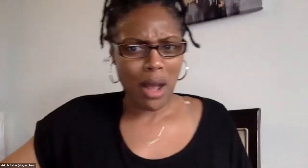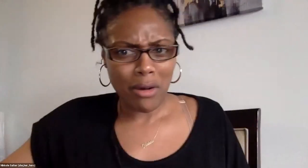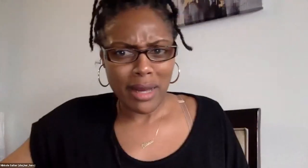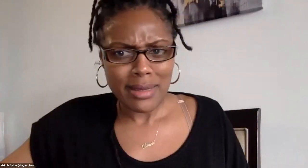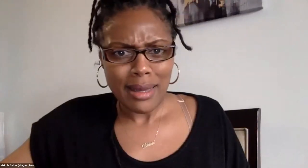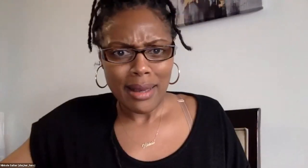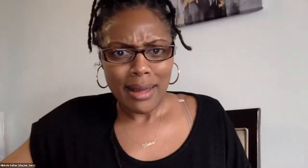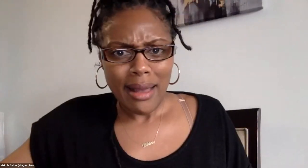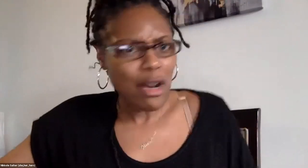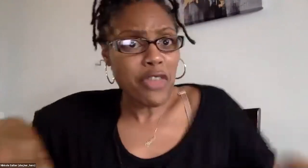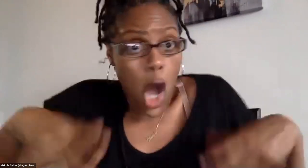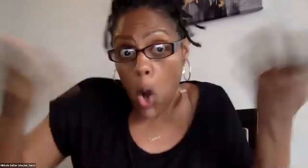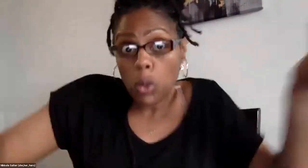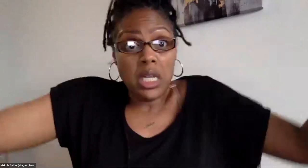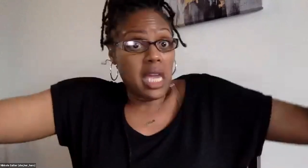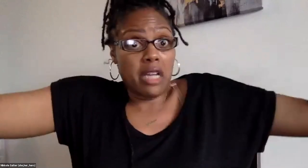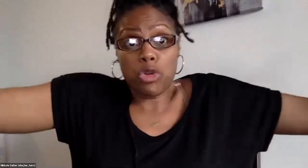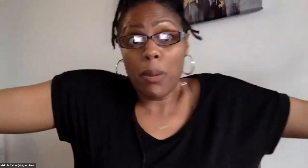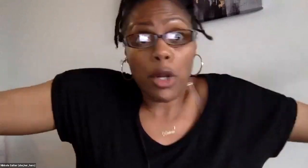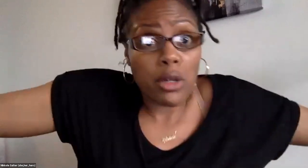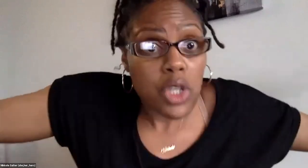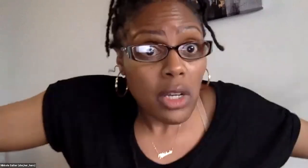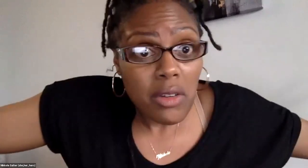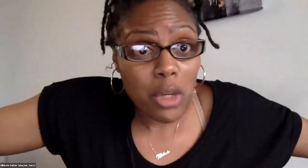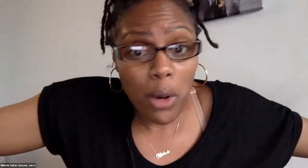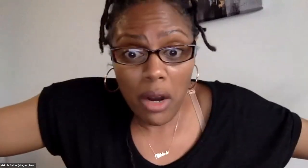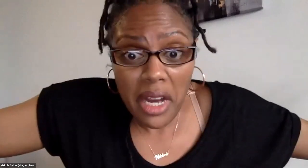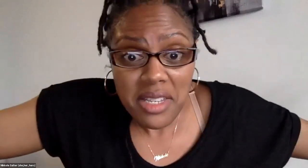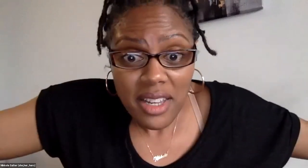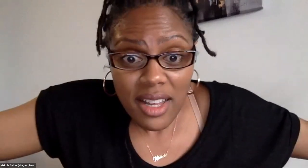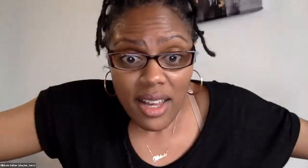progress and are the only contributors to progress.